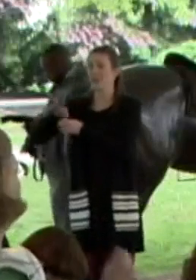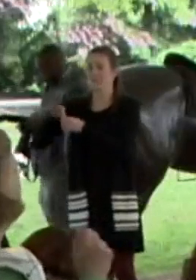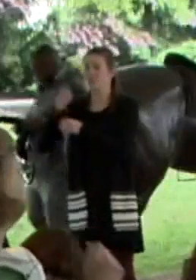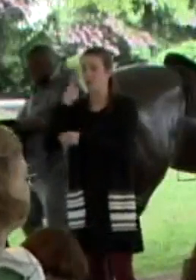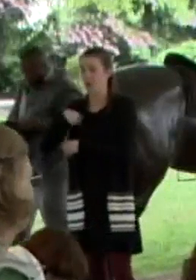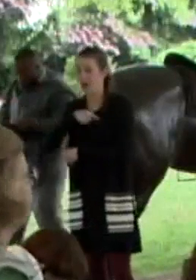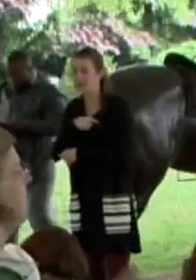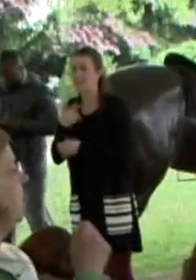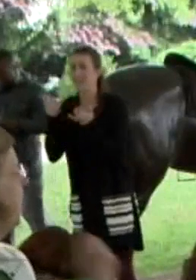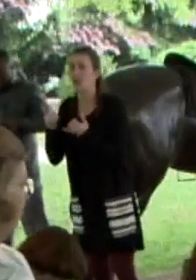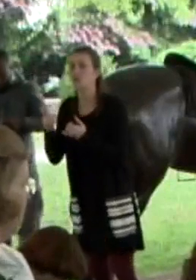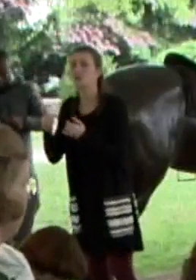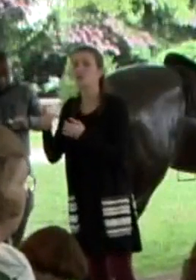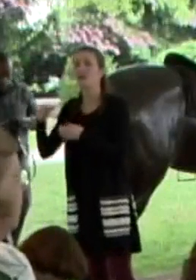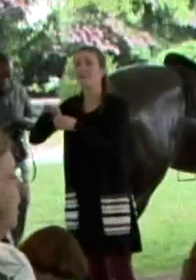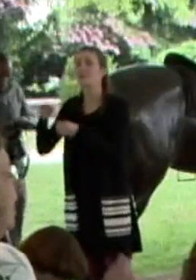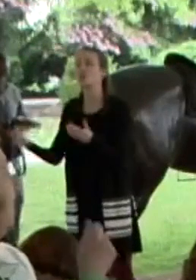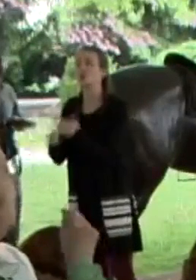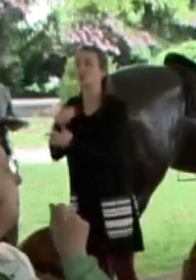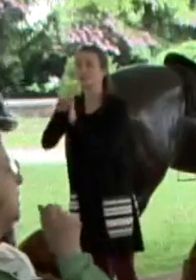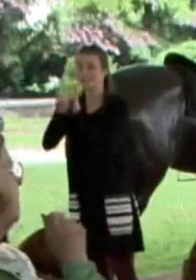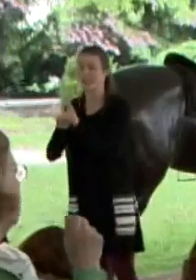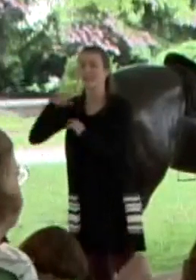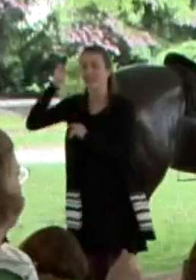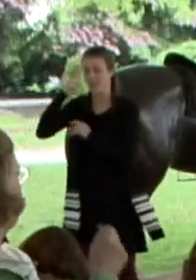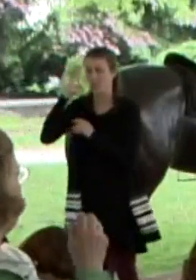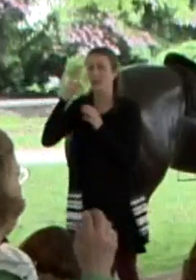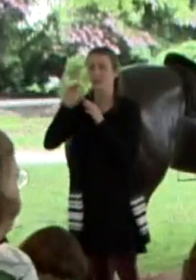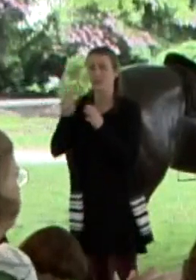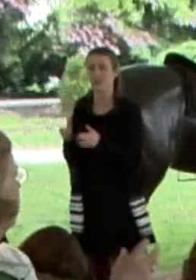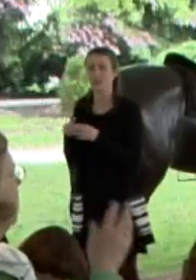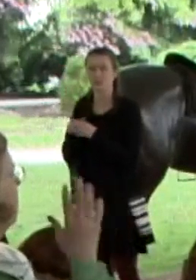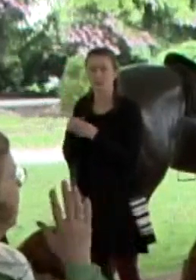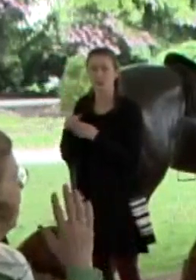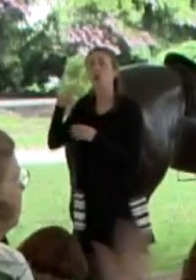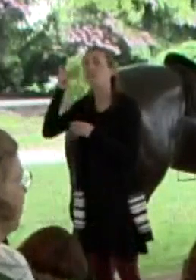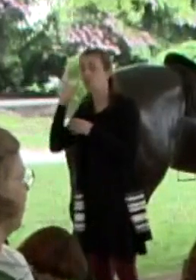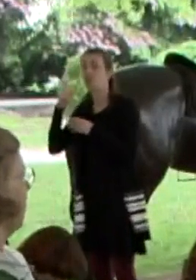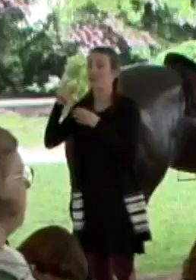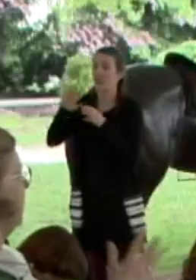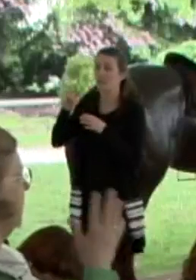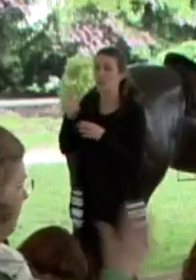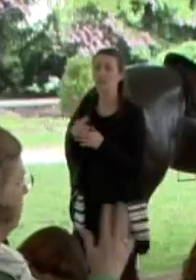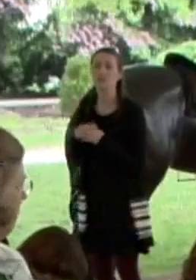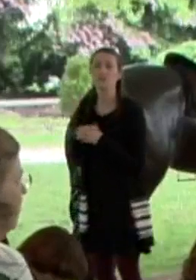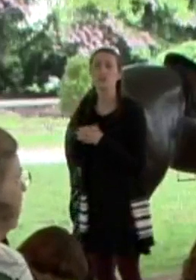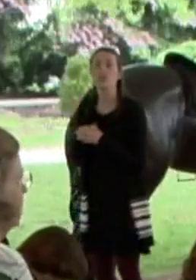PROVISION WHICH KEEPS EVERYBODY IN OFFICE WHO IS IN OFFICE NOW